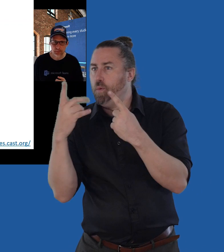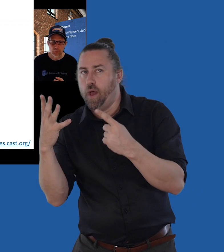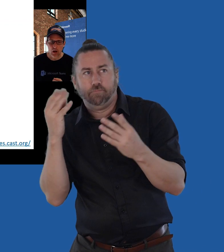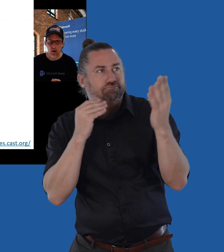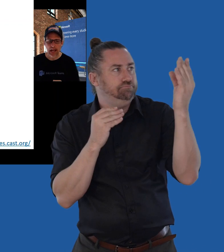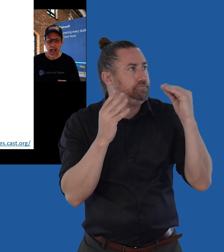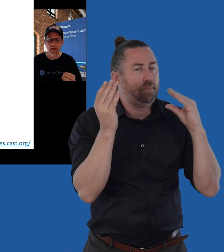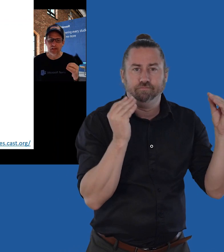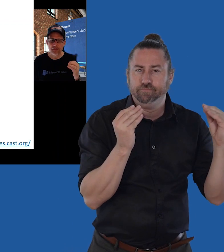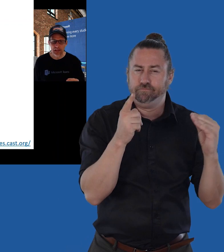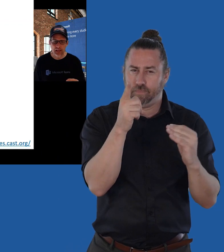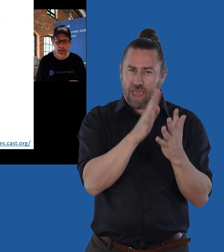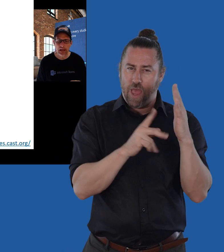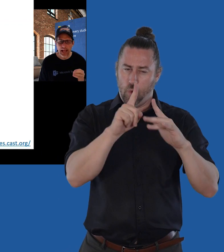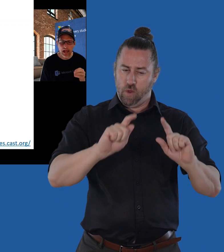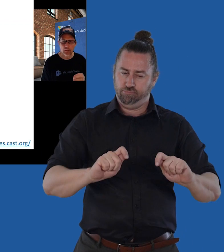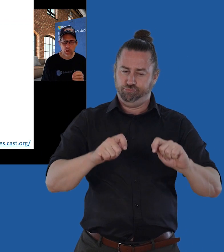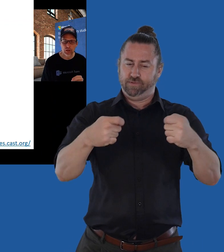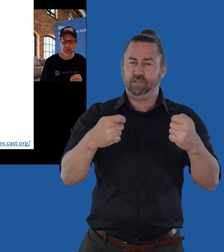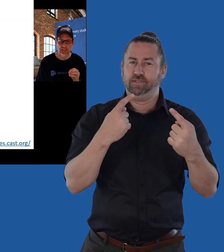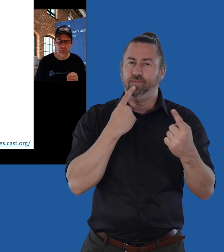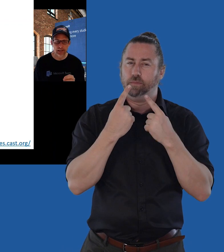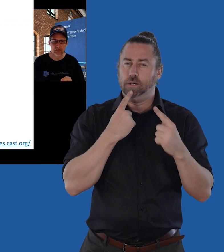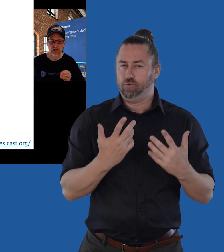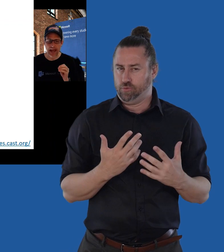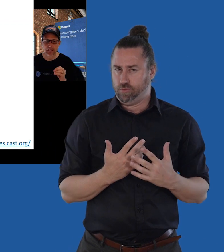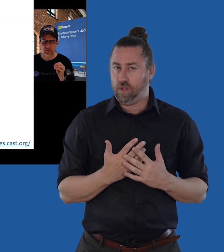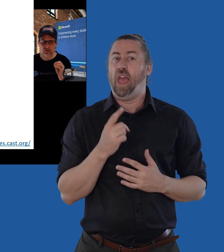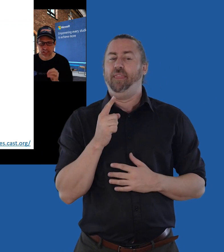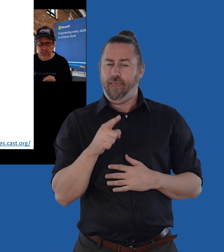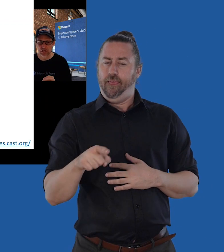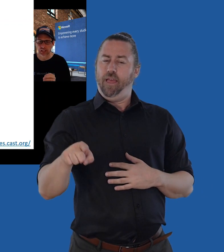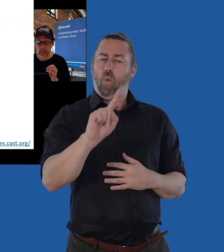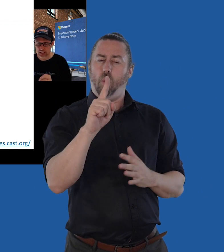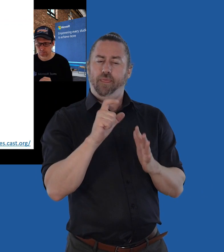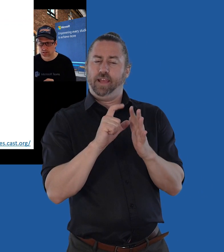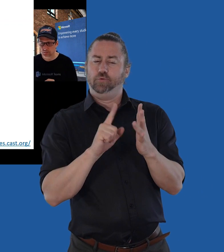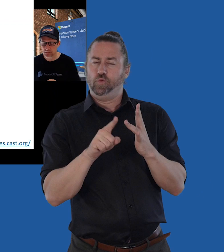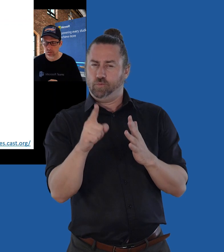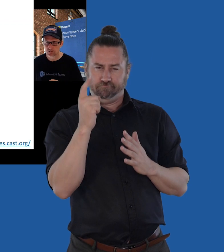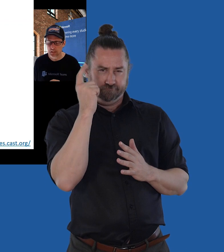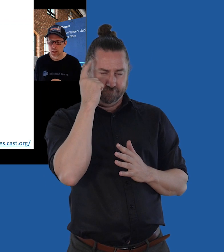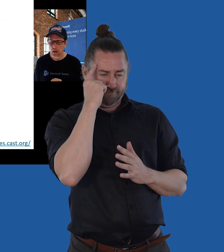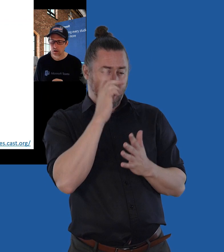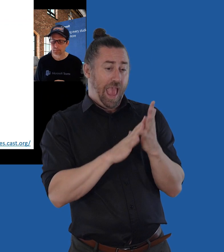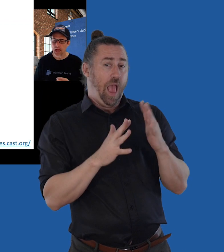Alright, and then think about how the learners are expected to act strategically, and express themselves, alright.